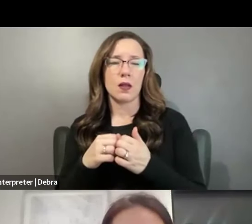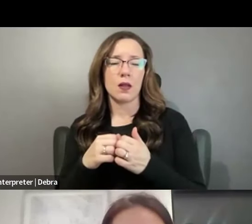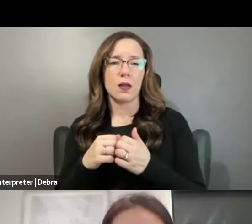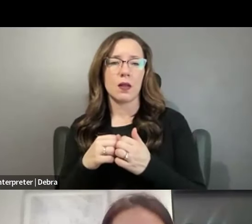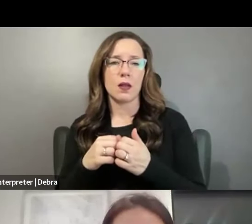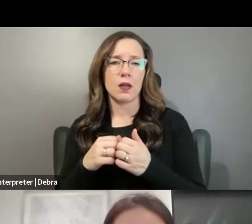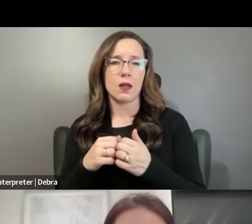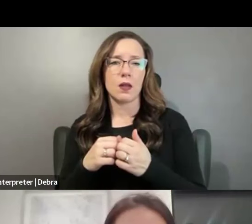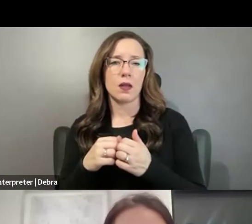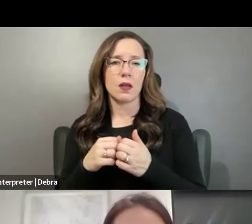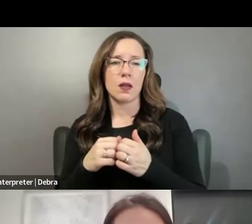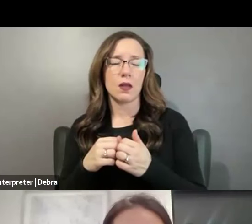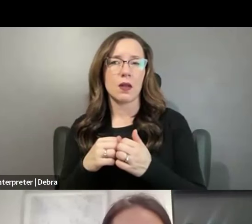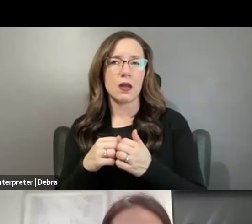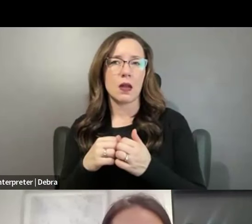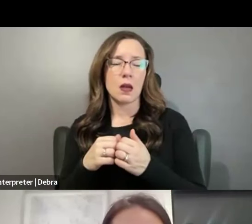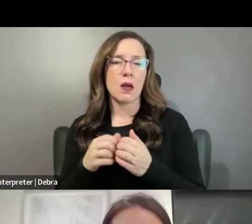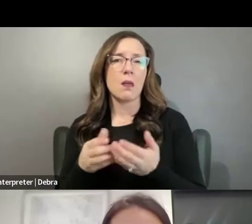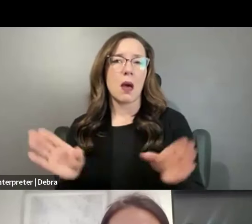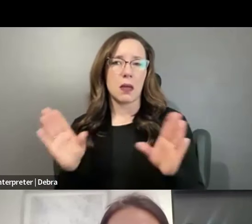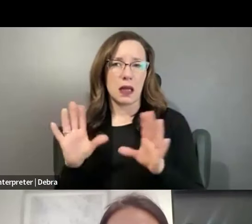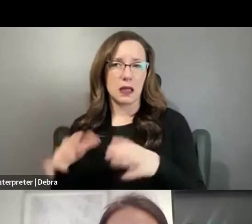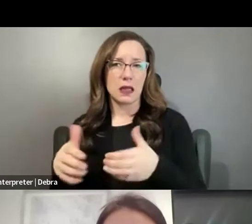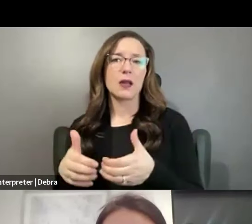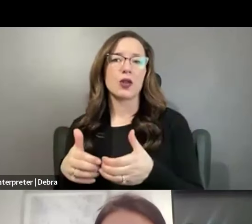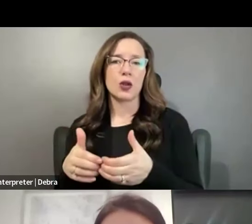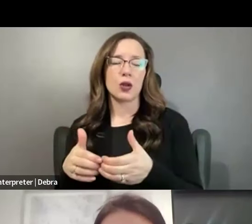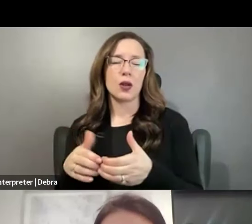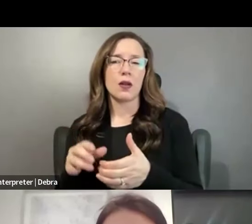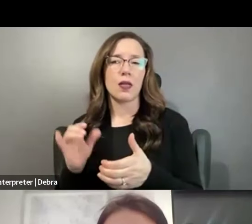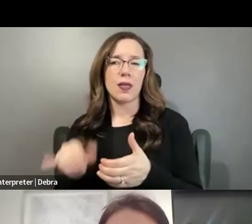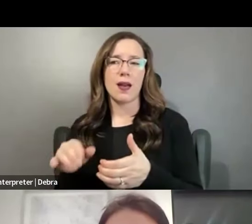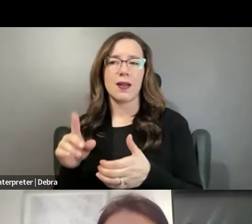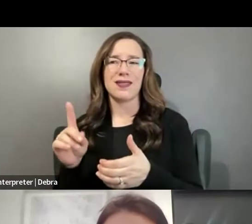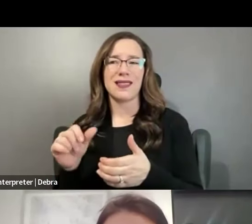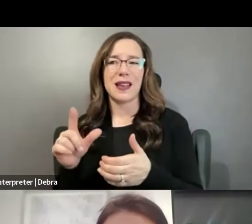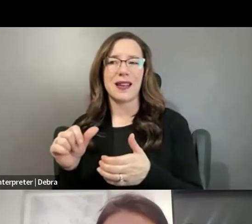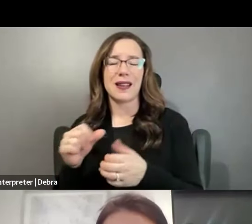with the public sector is that the kind of data security, data sharing,